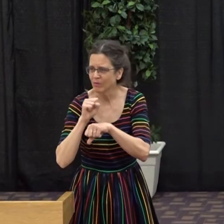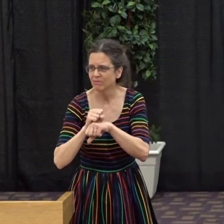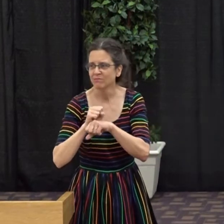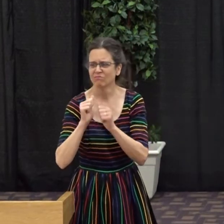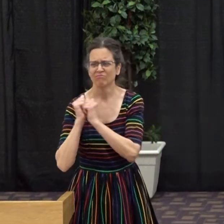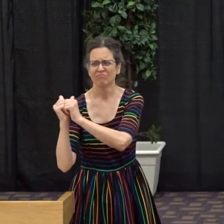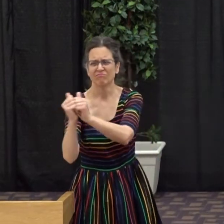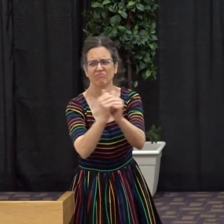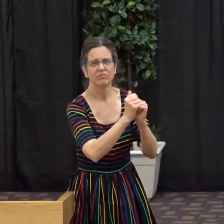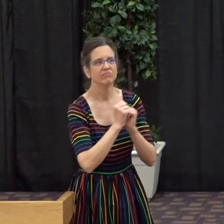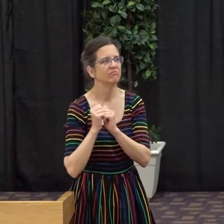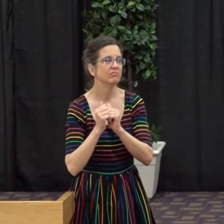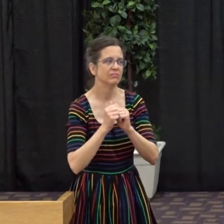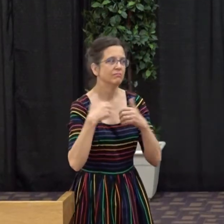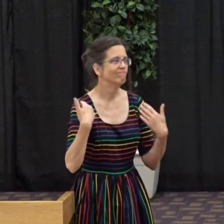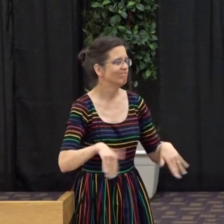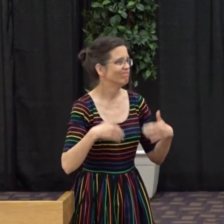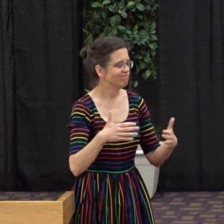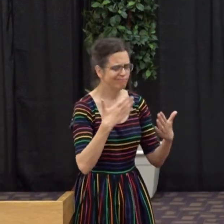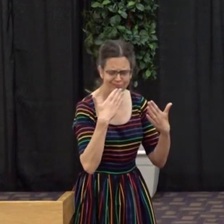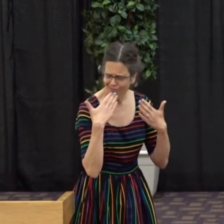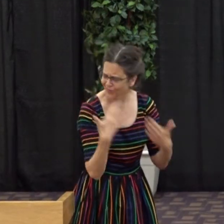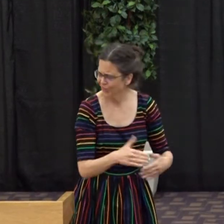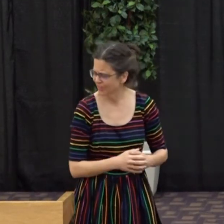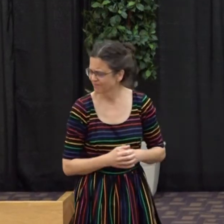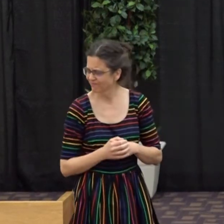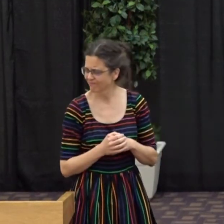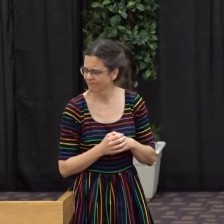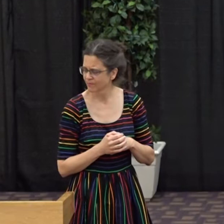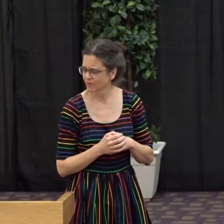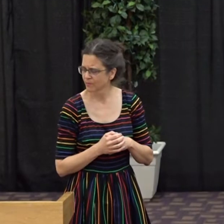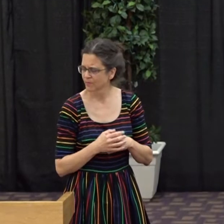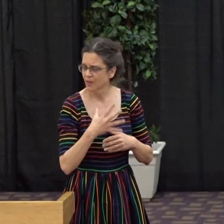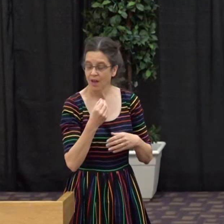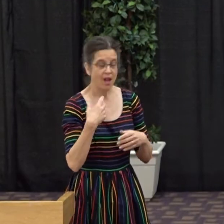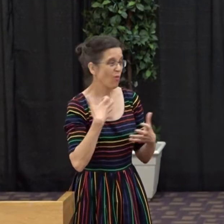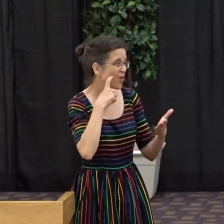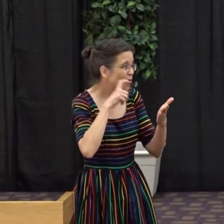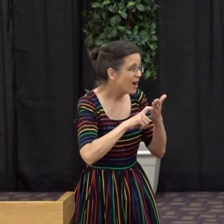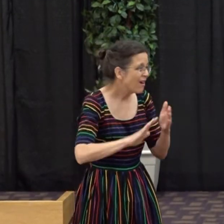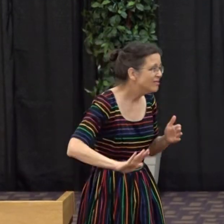So, all of the work that you have done together she is thankful for.